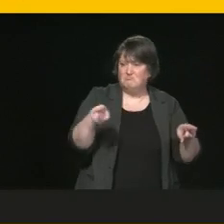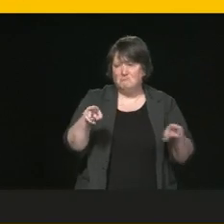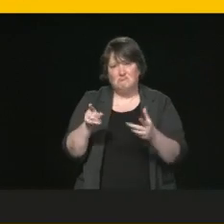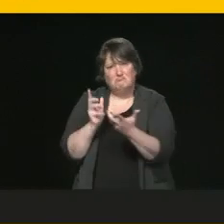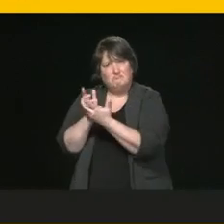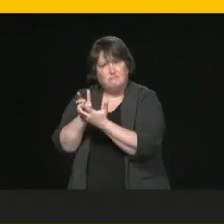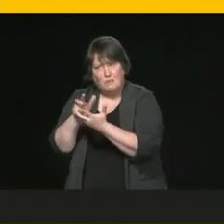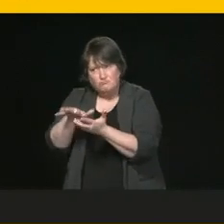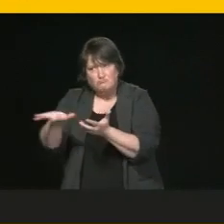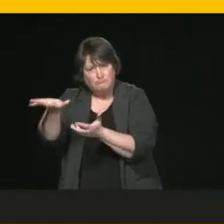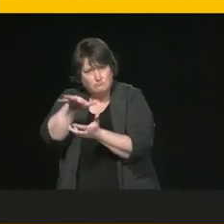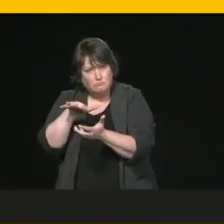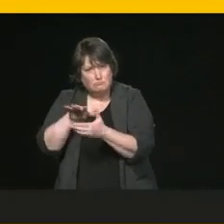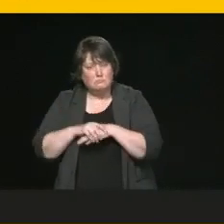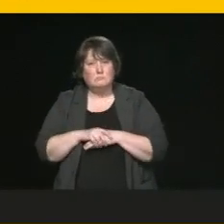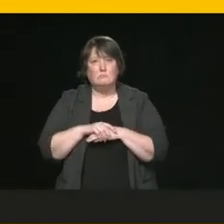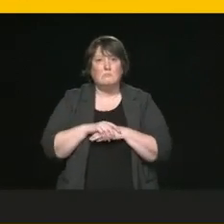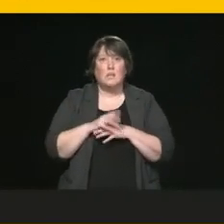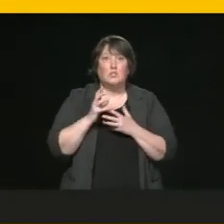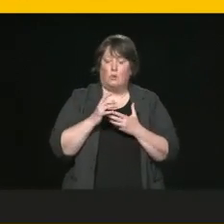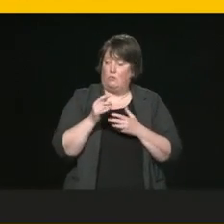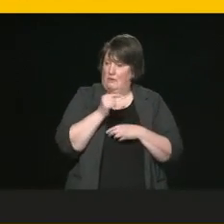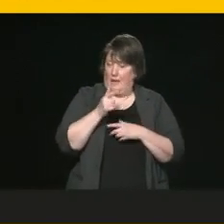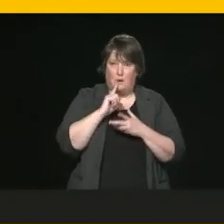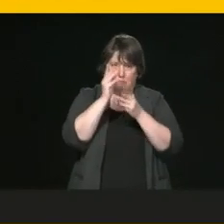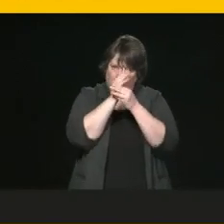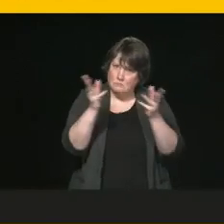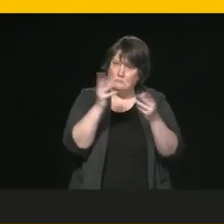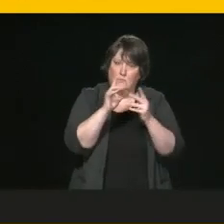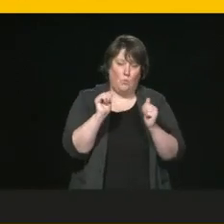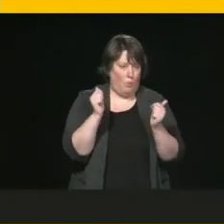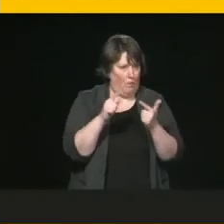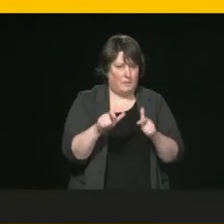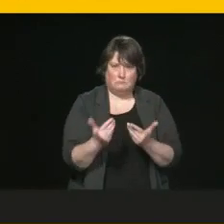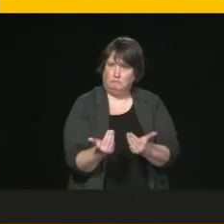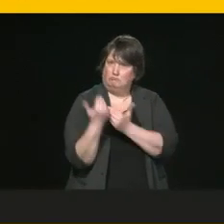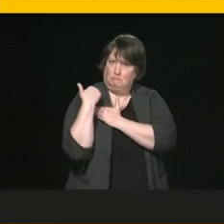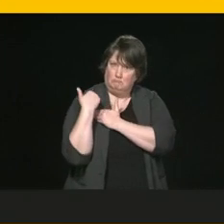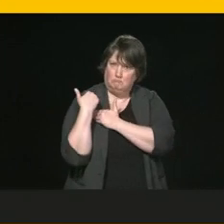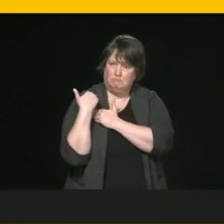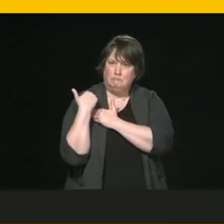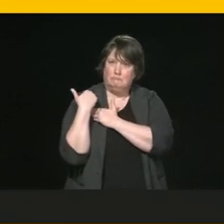TO THAT PARTICULAR CONTEXT. WE MAKE SURE THAT EVERYONE IS